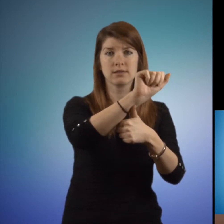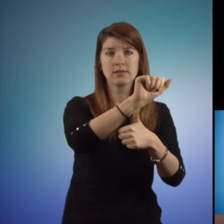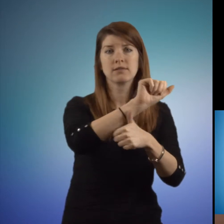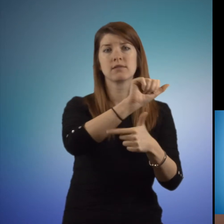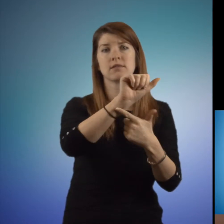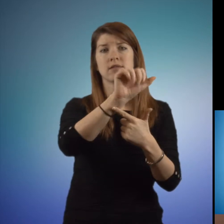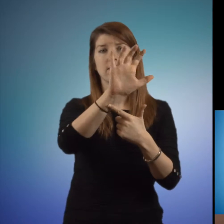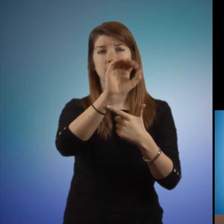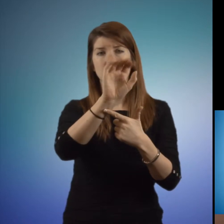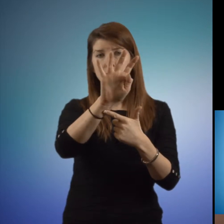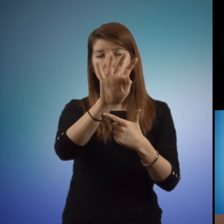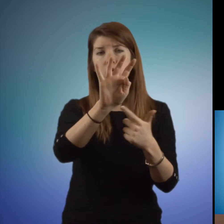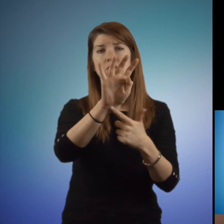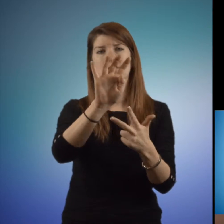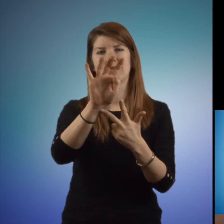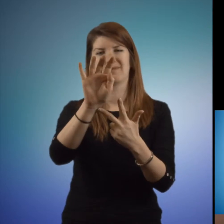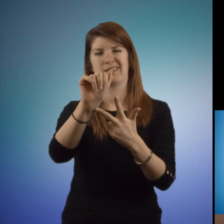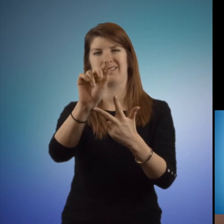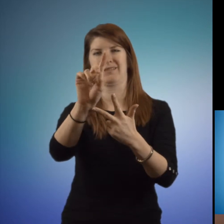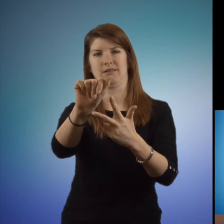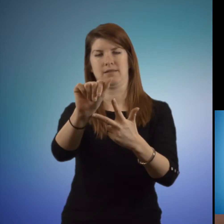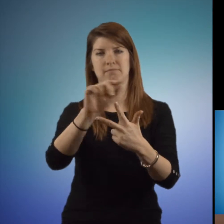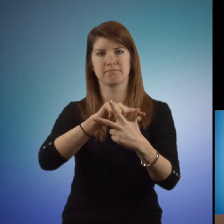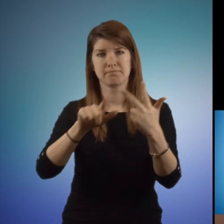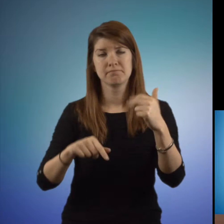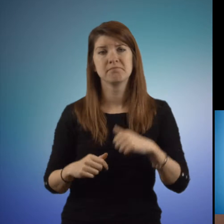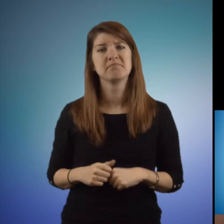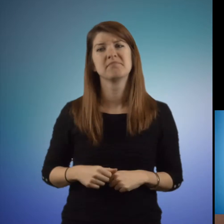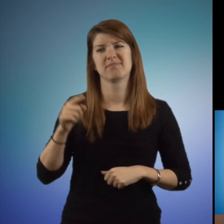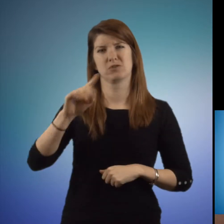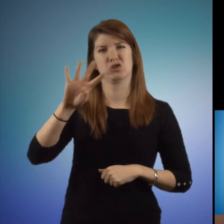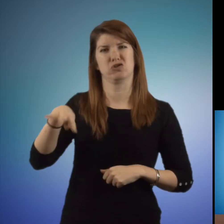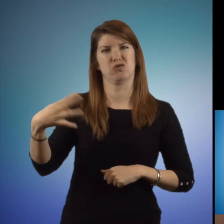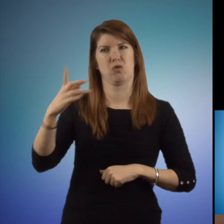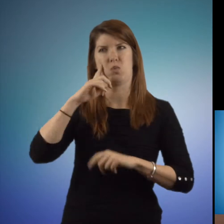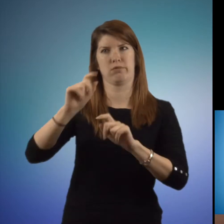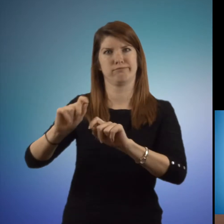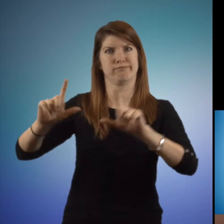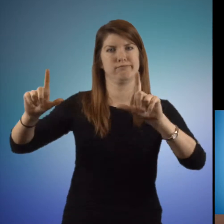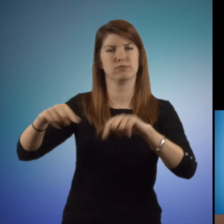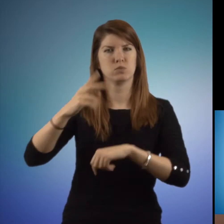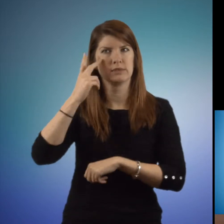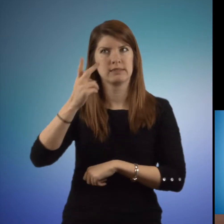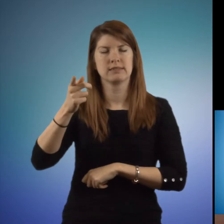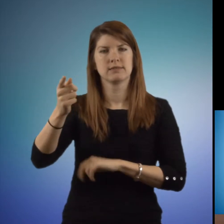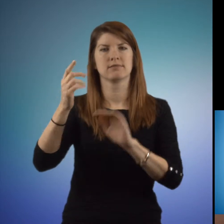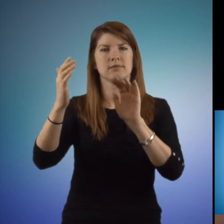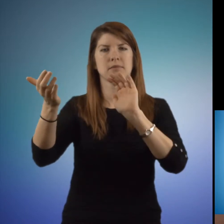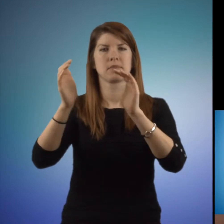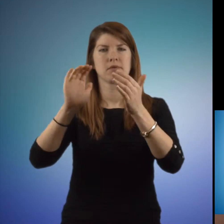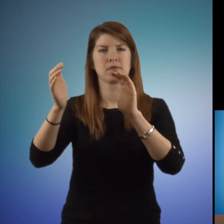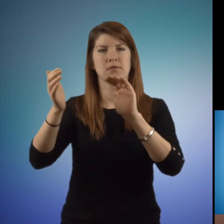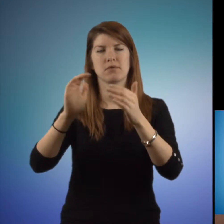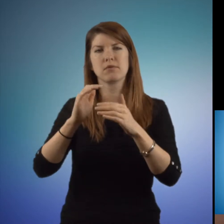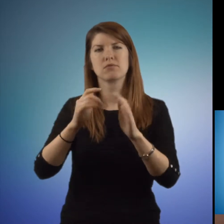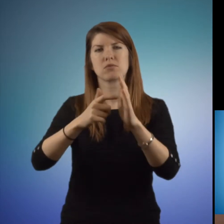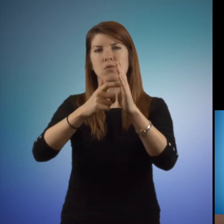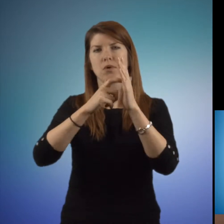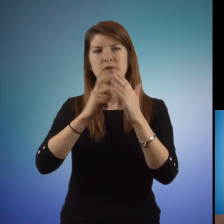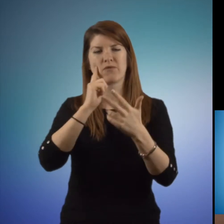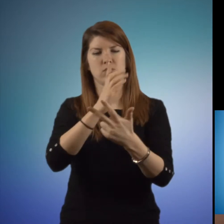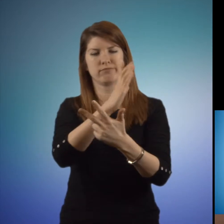So this chart that you will see compares some of the requirements of each of these laws.